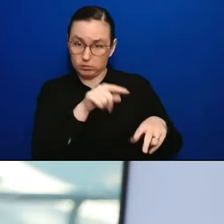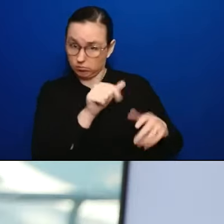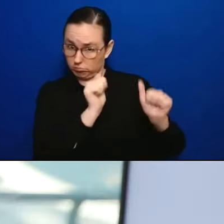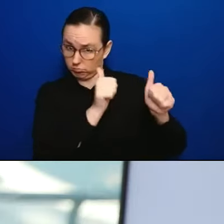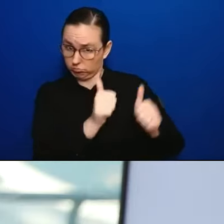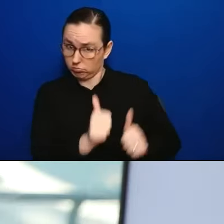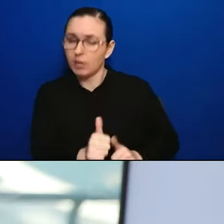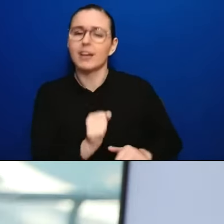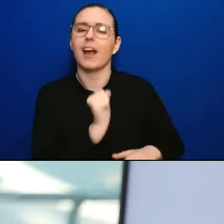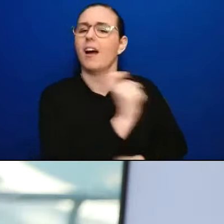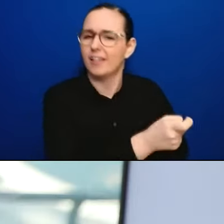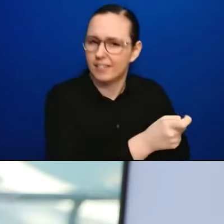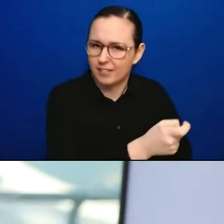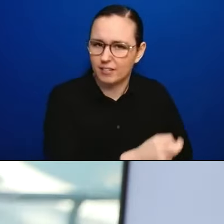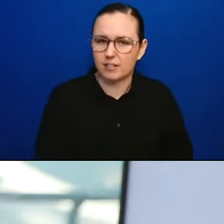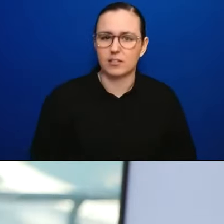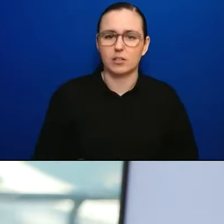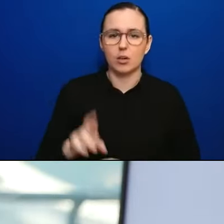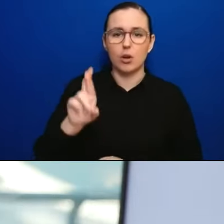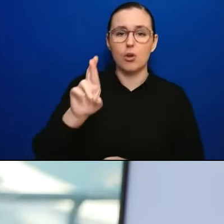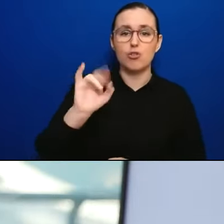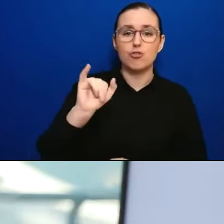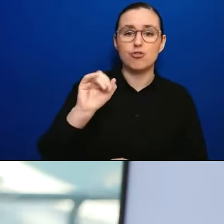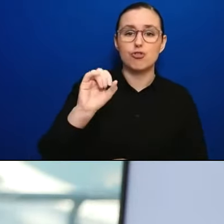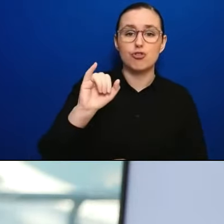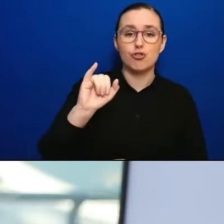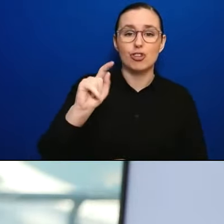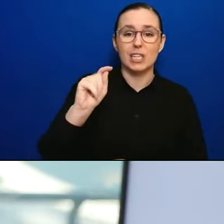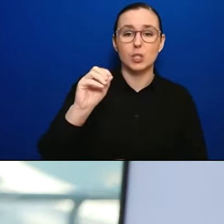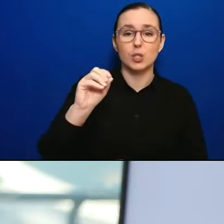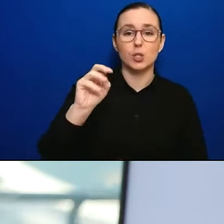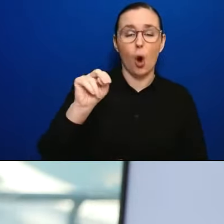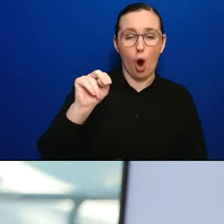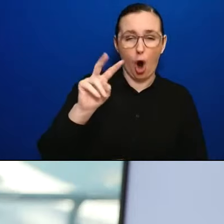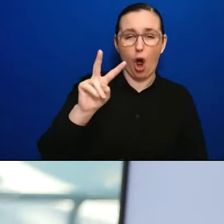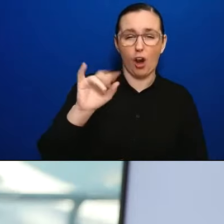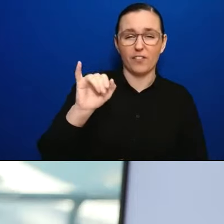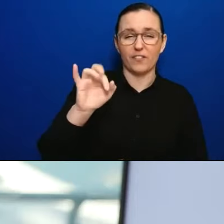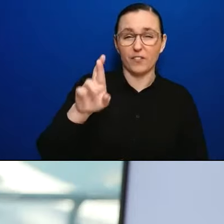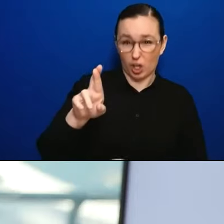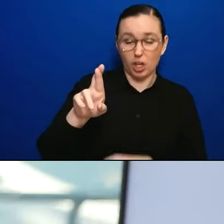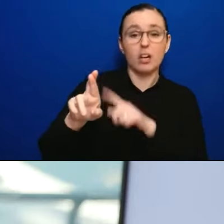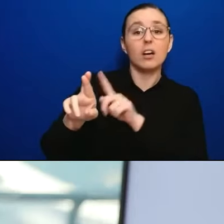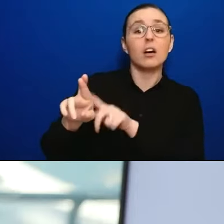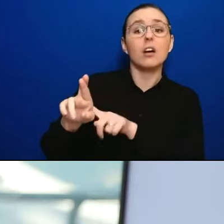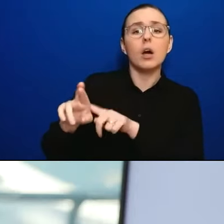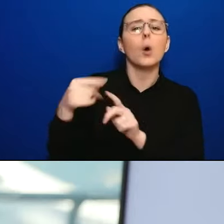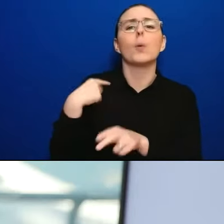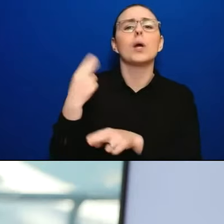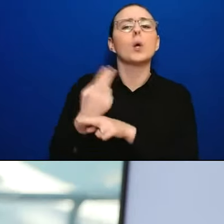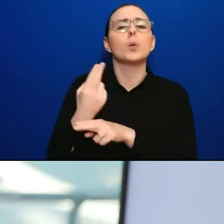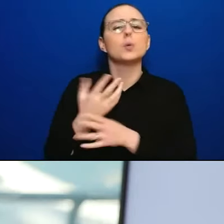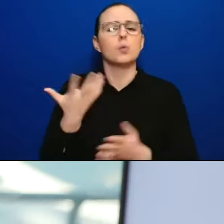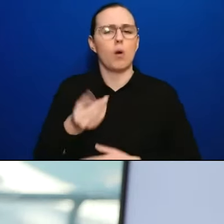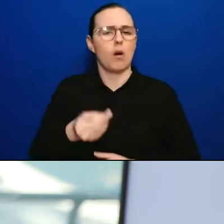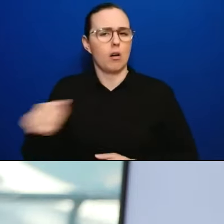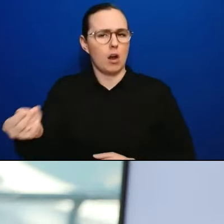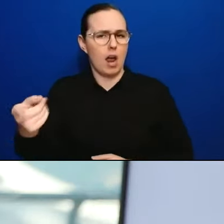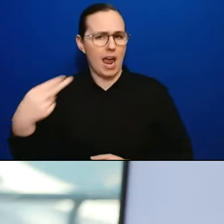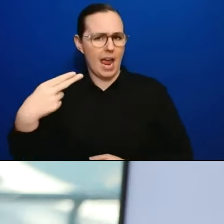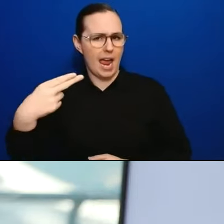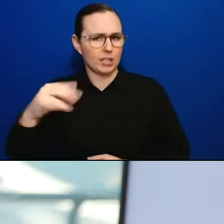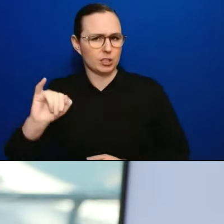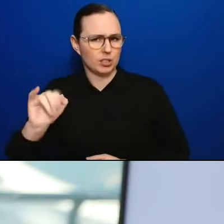antiviral drugs, particularly